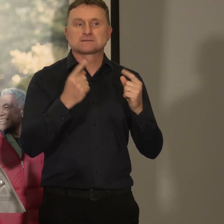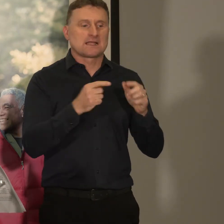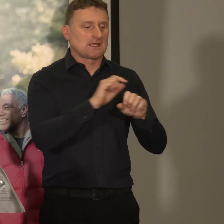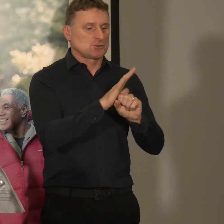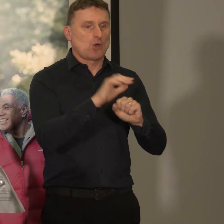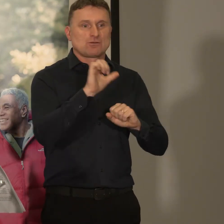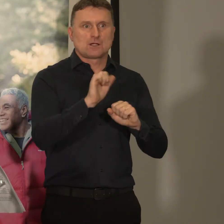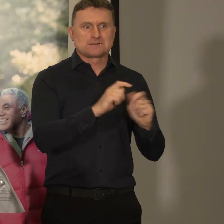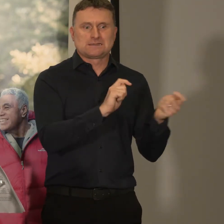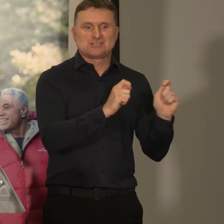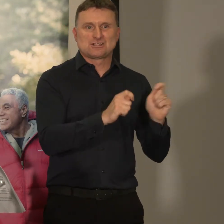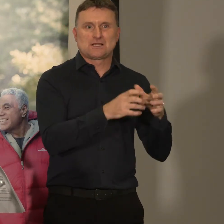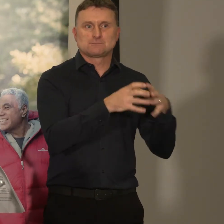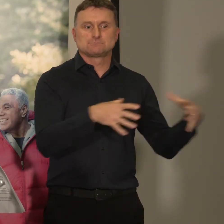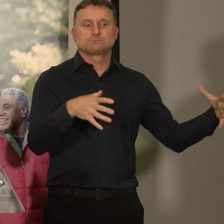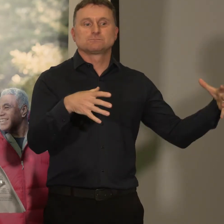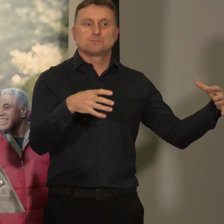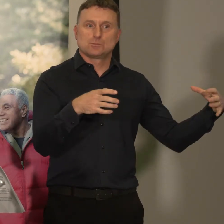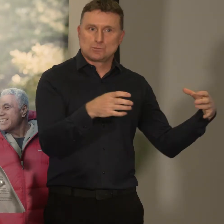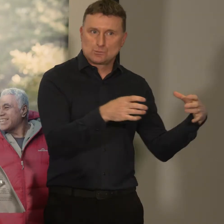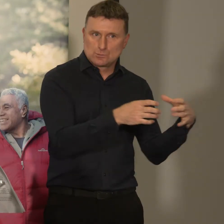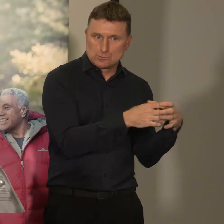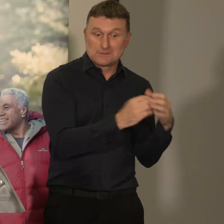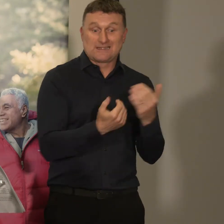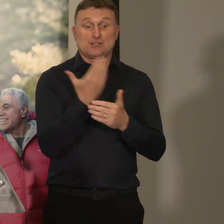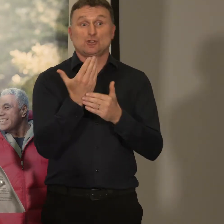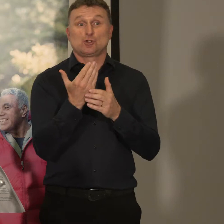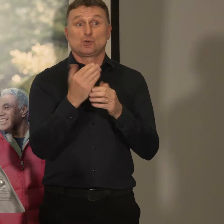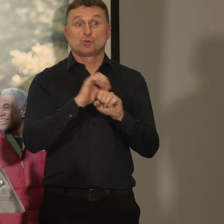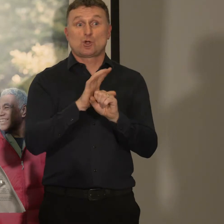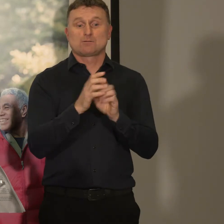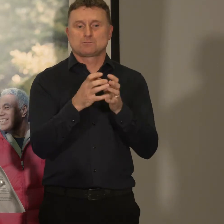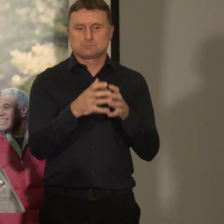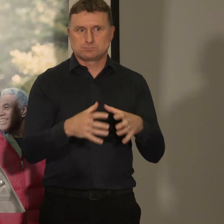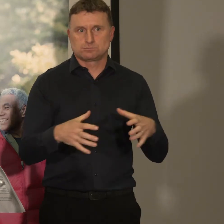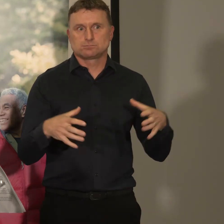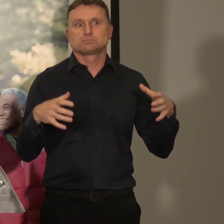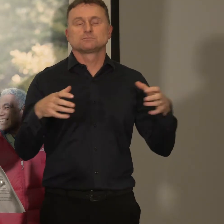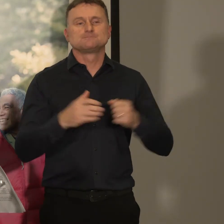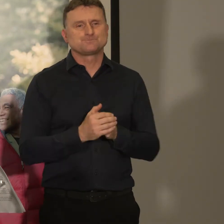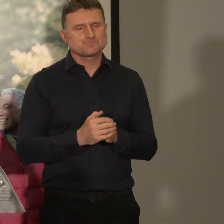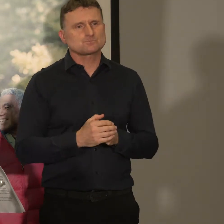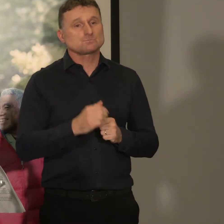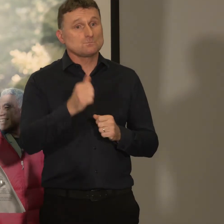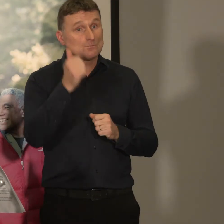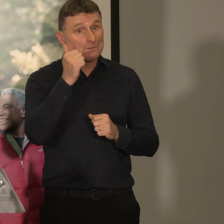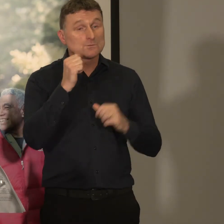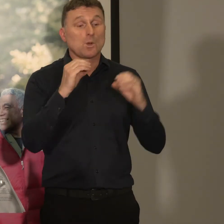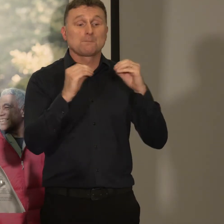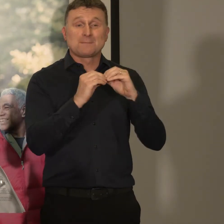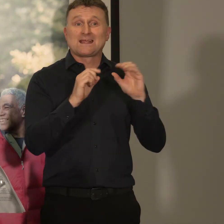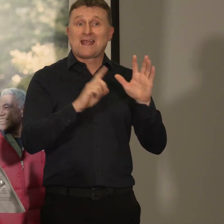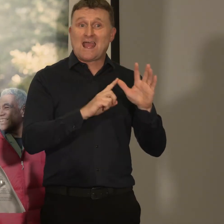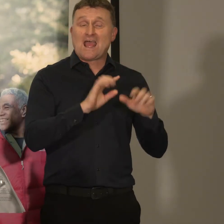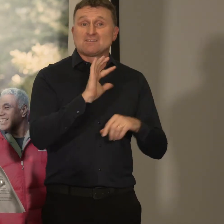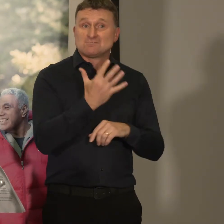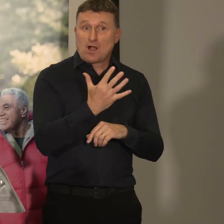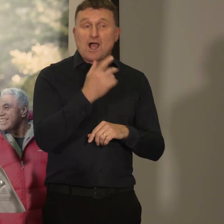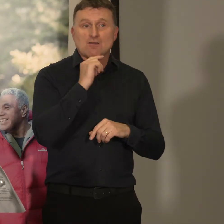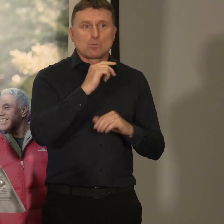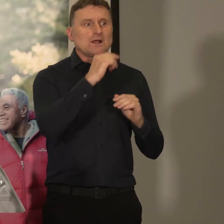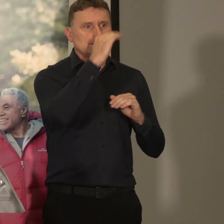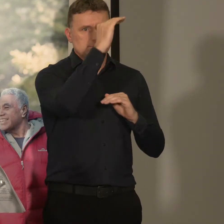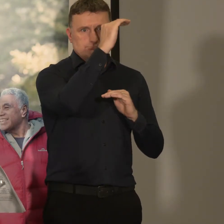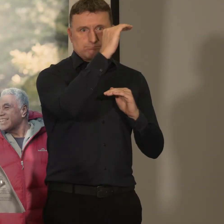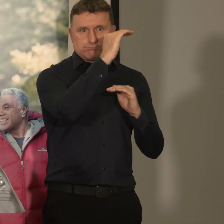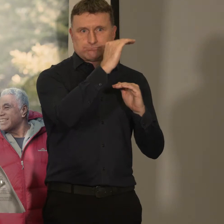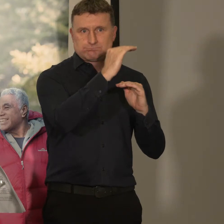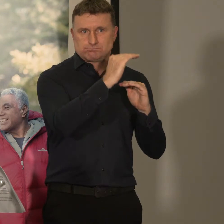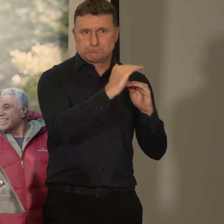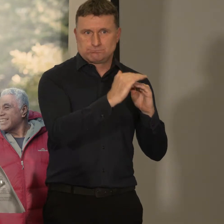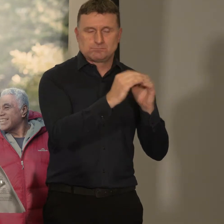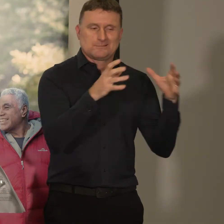admitted to hospital. We do